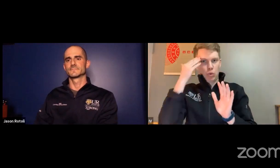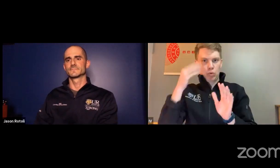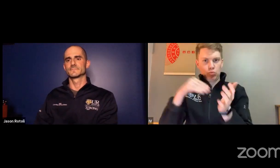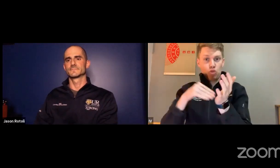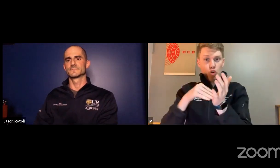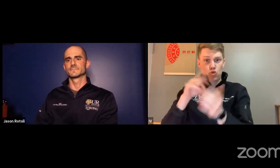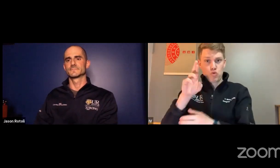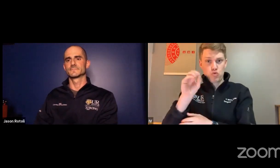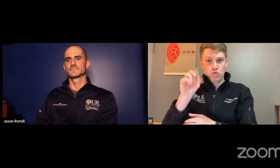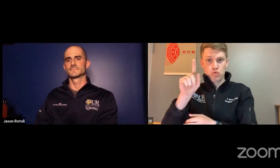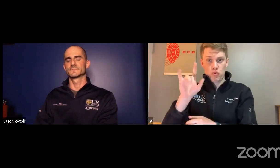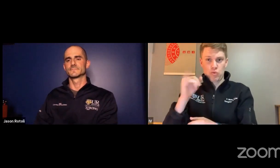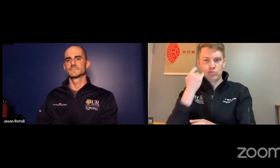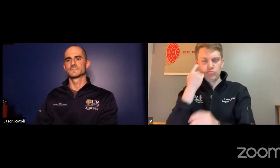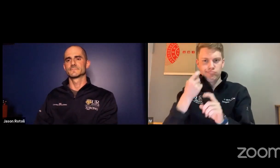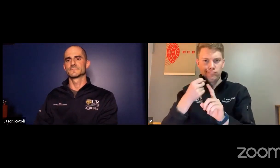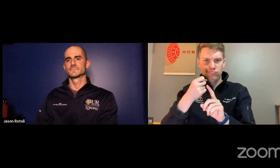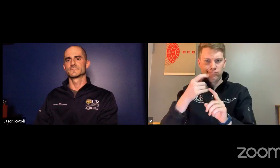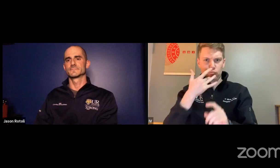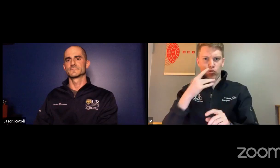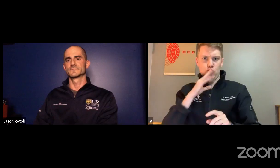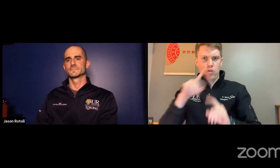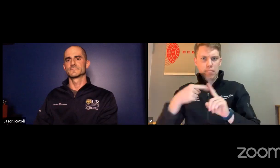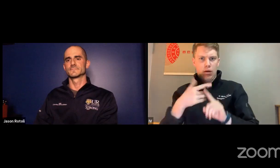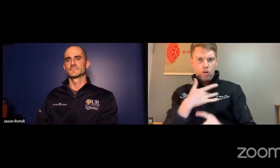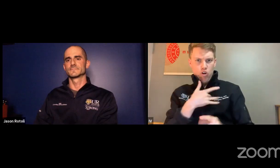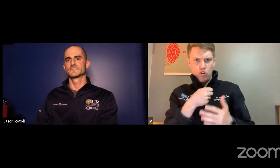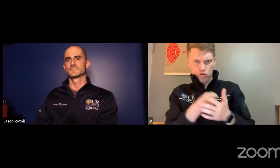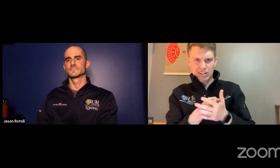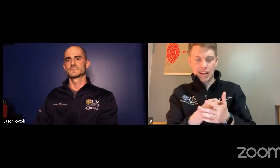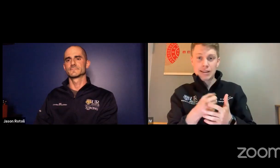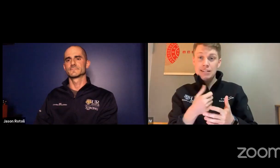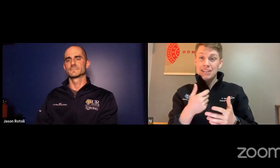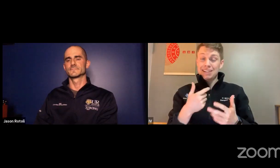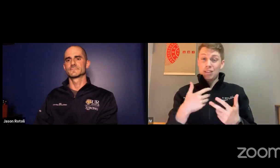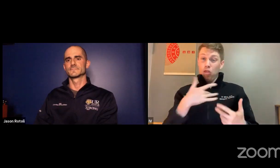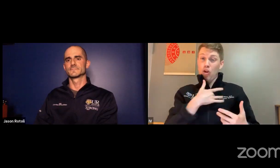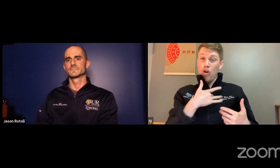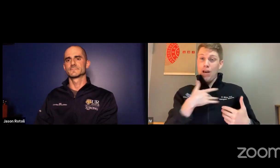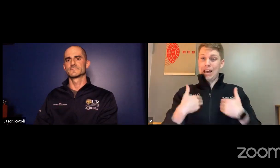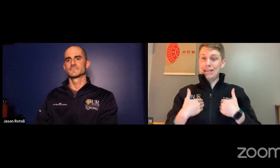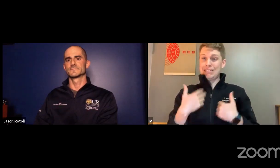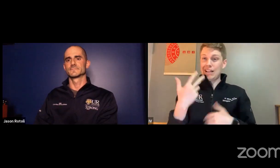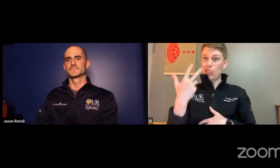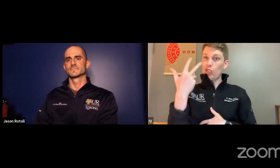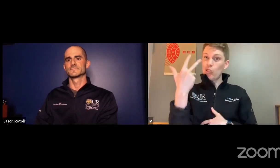attacks or strokes -- critical. So that you have less permanent effects from those.